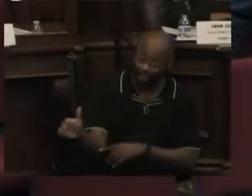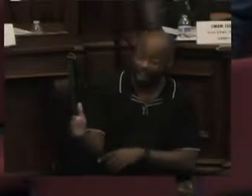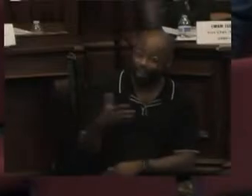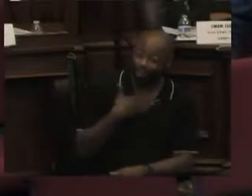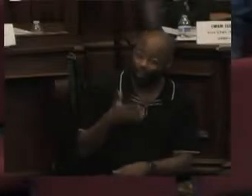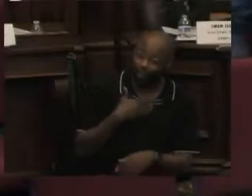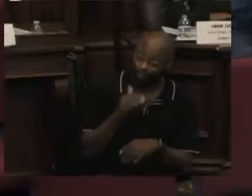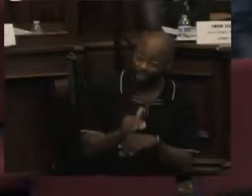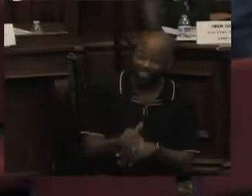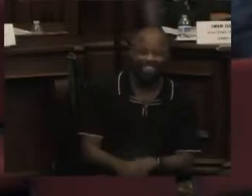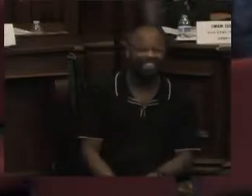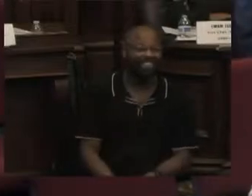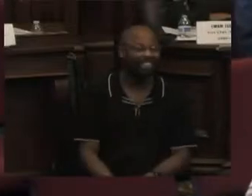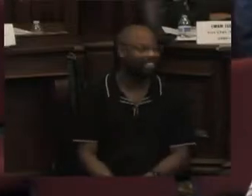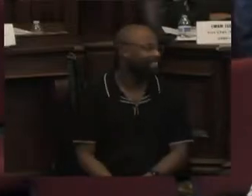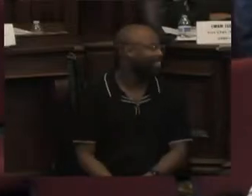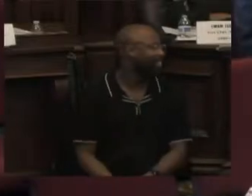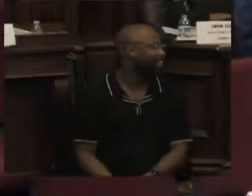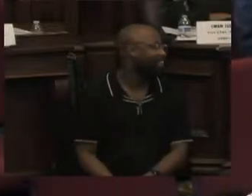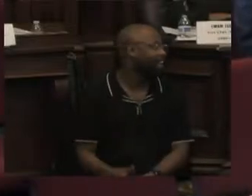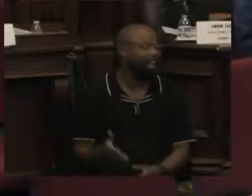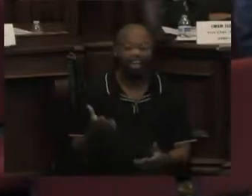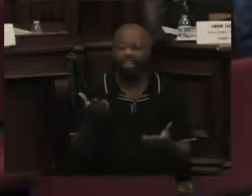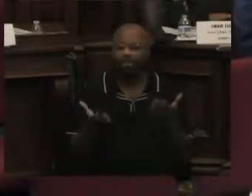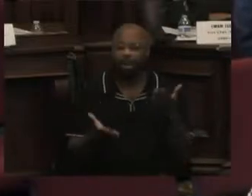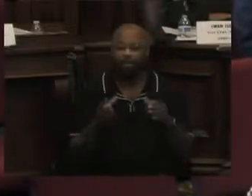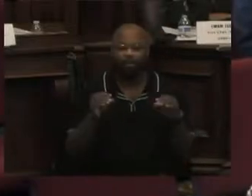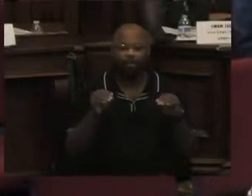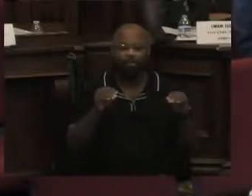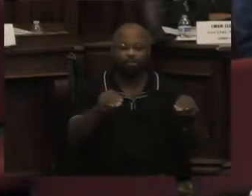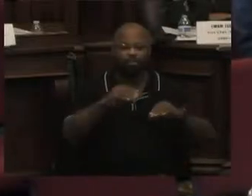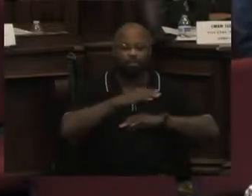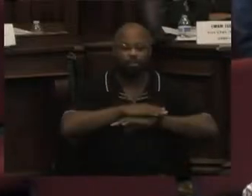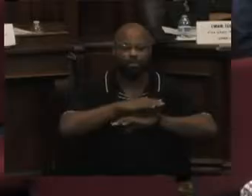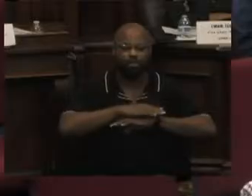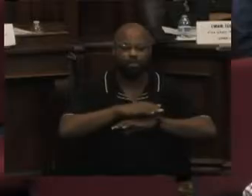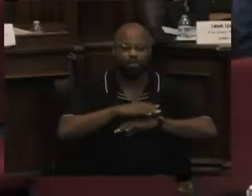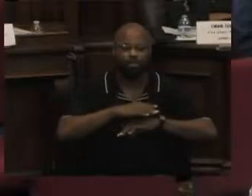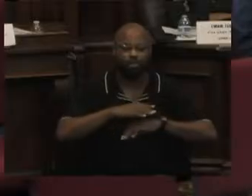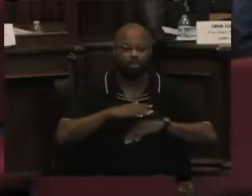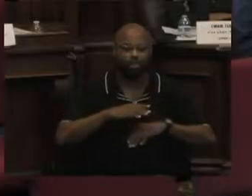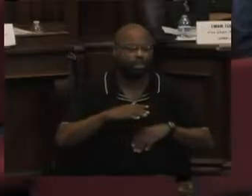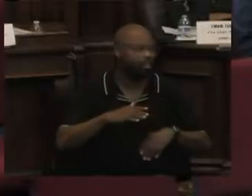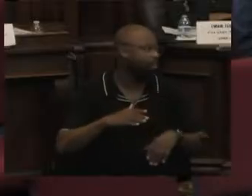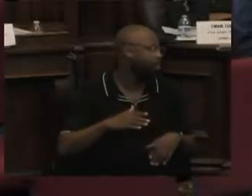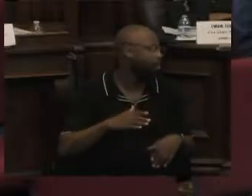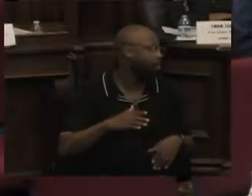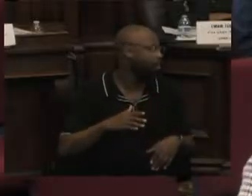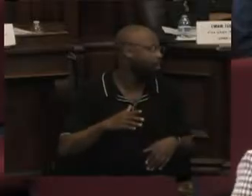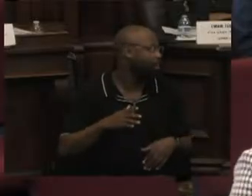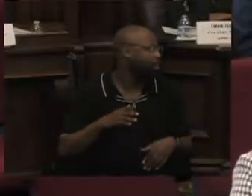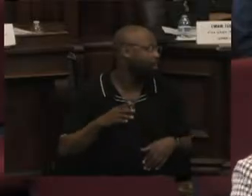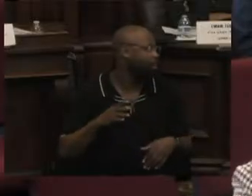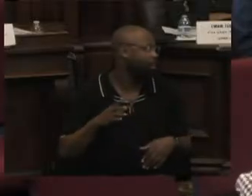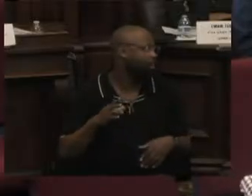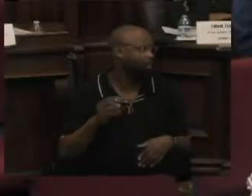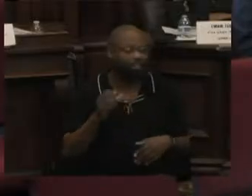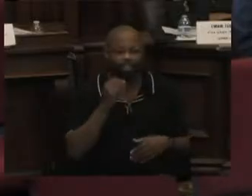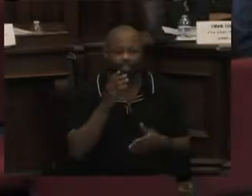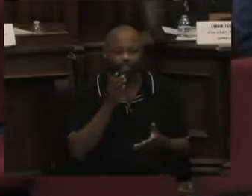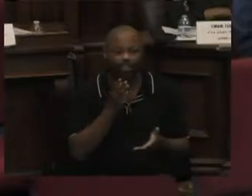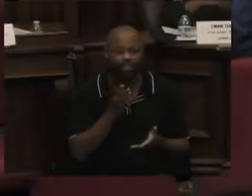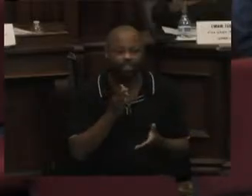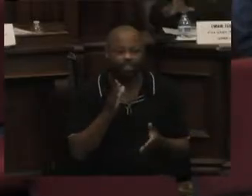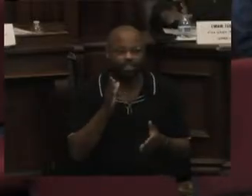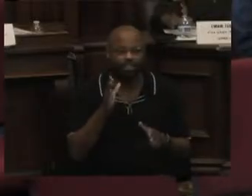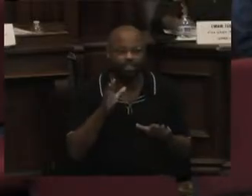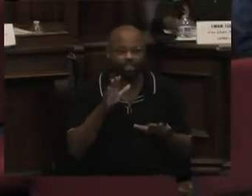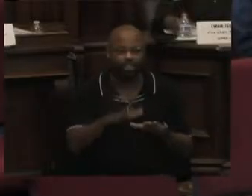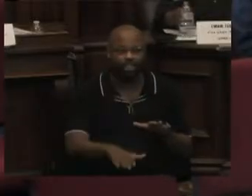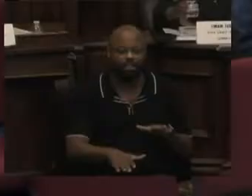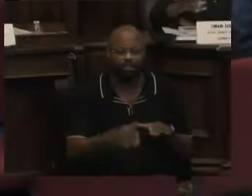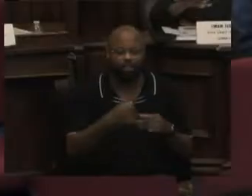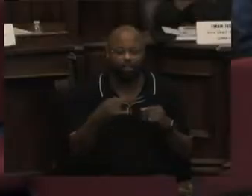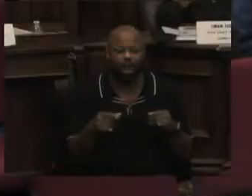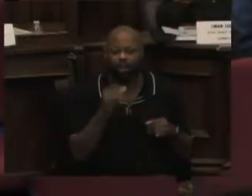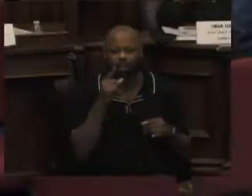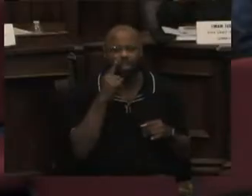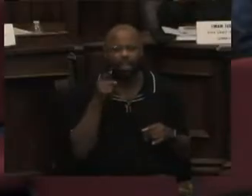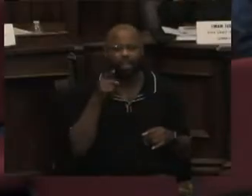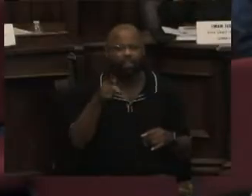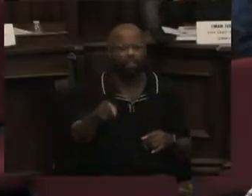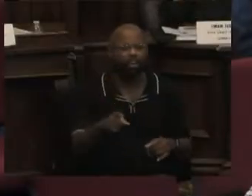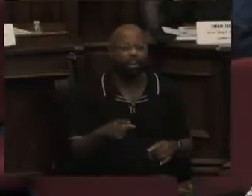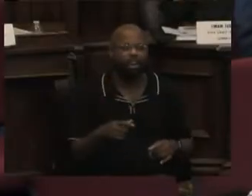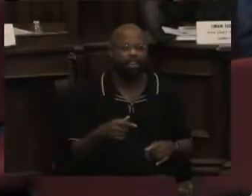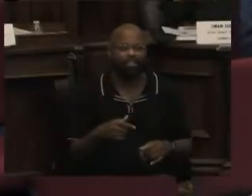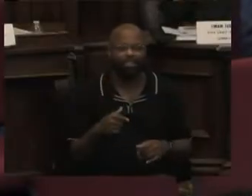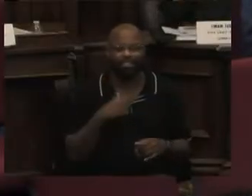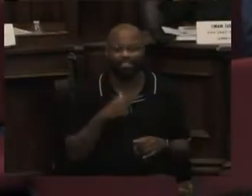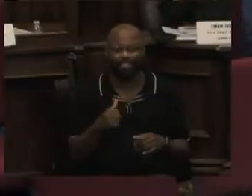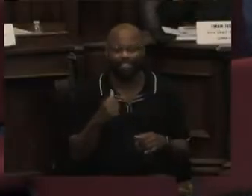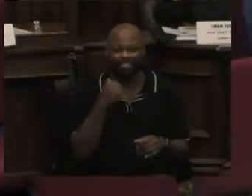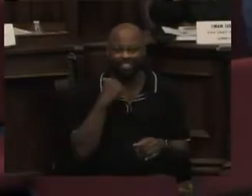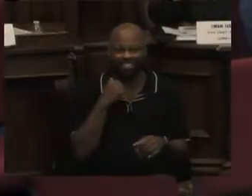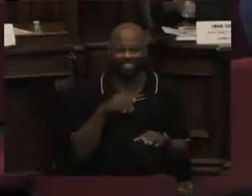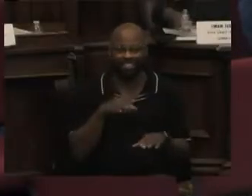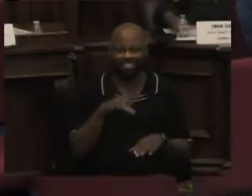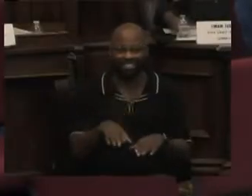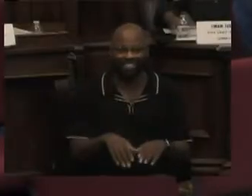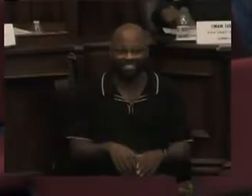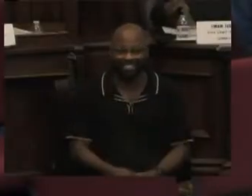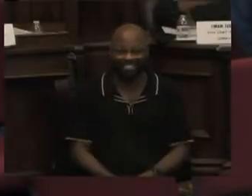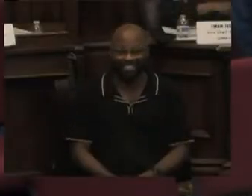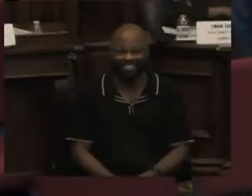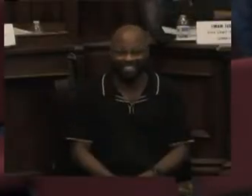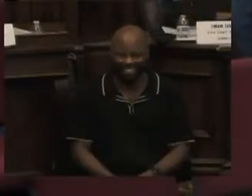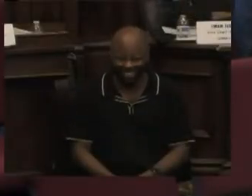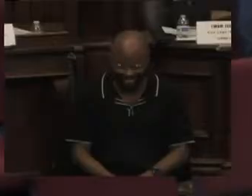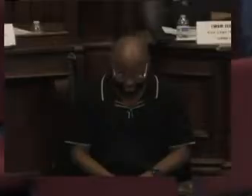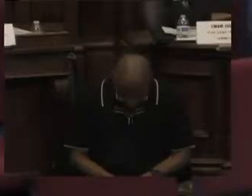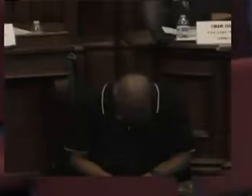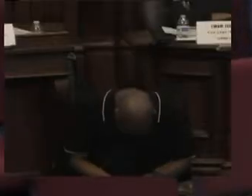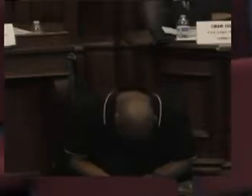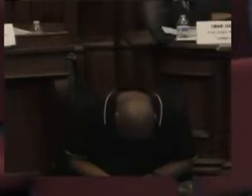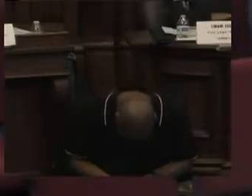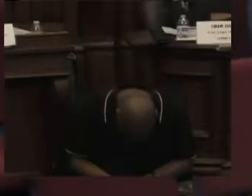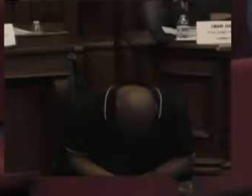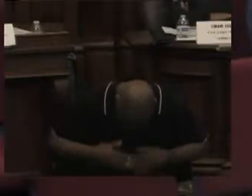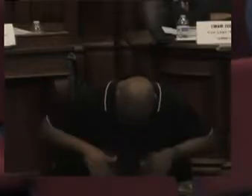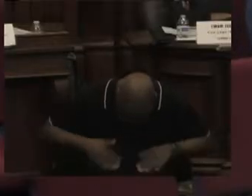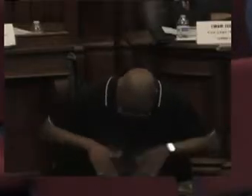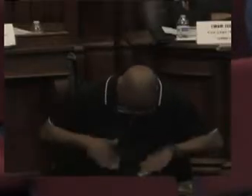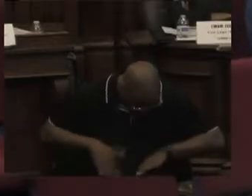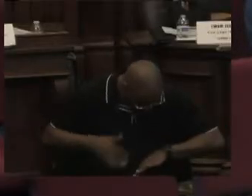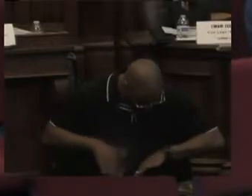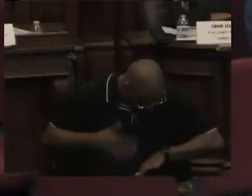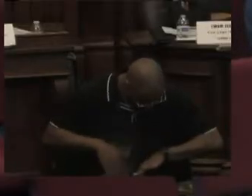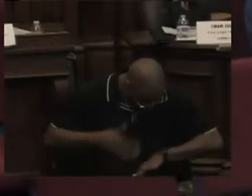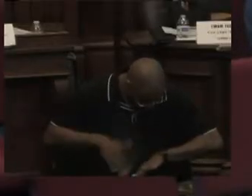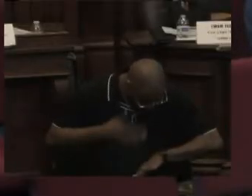everyone.